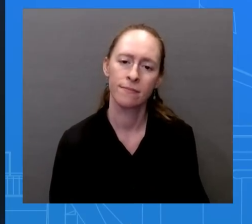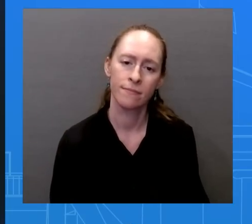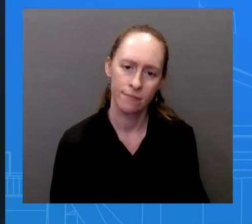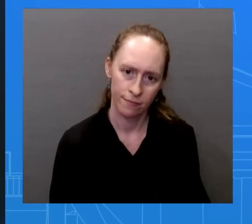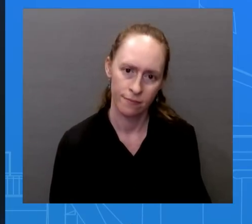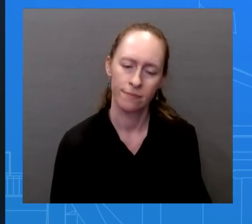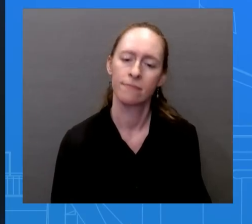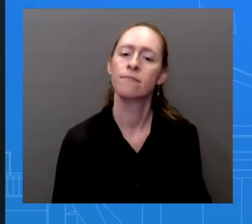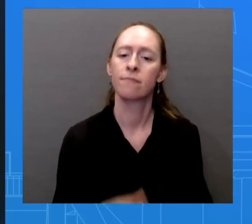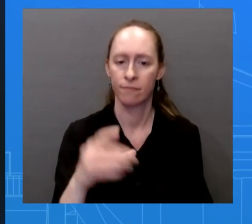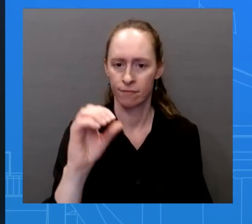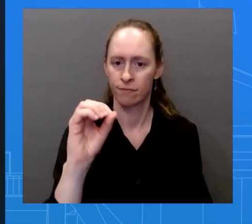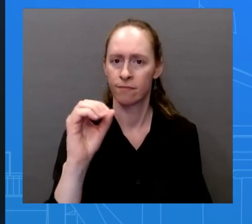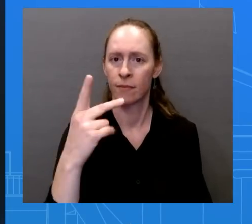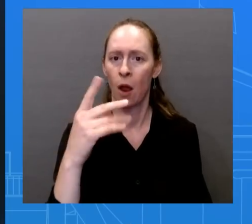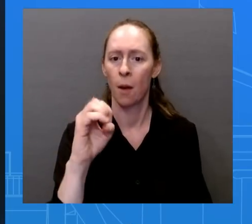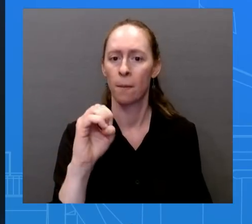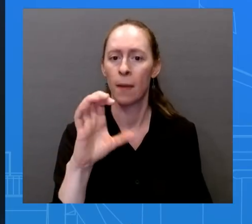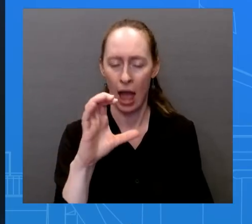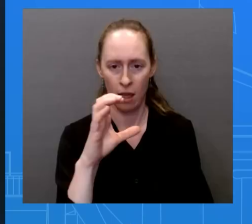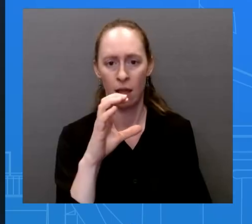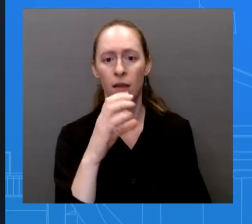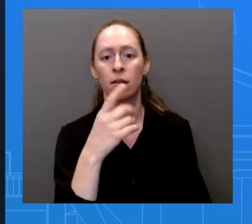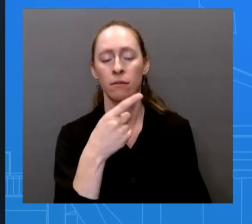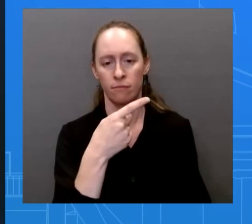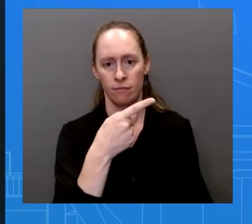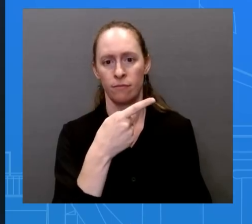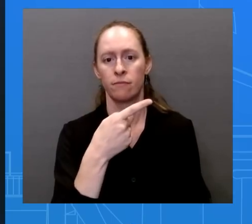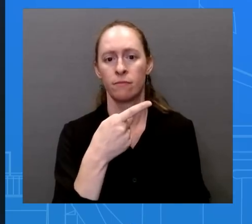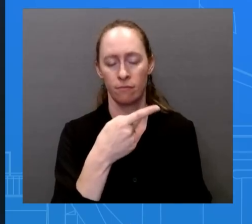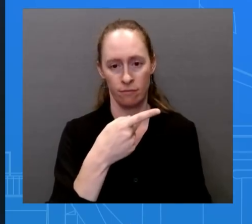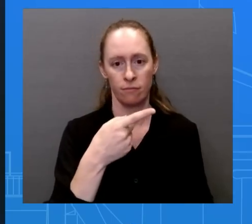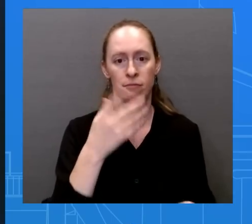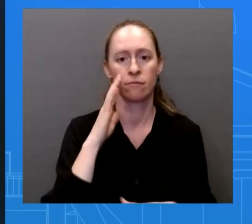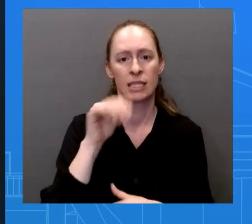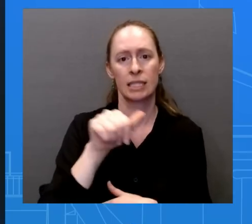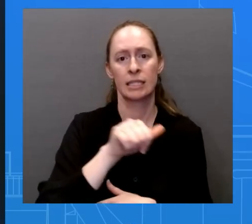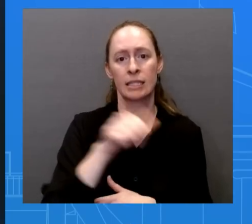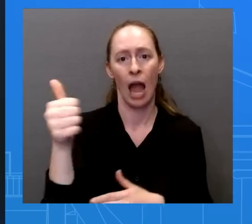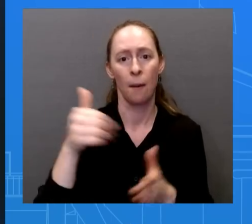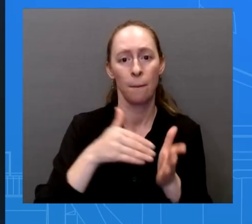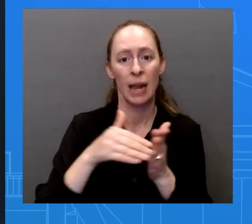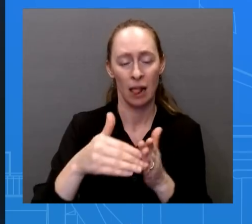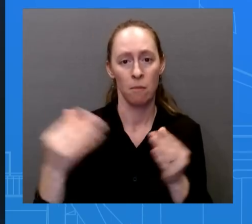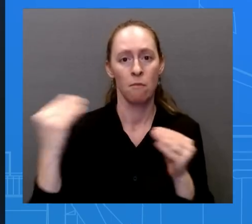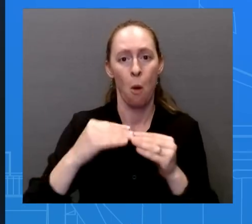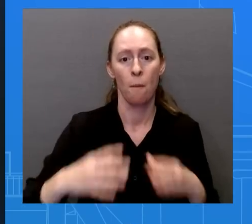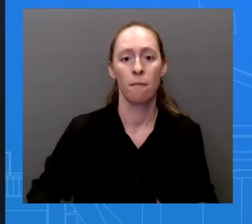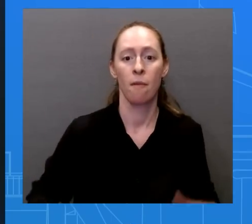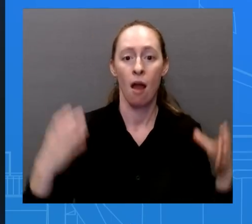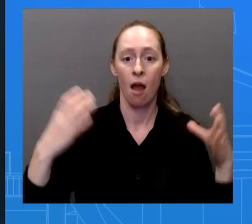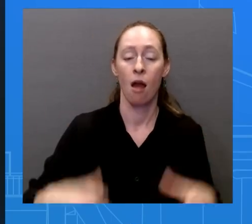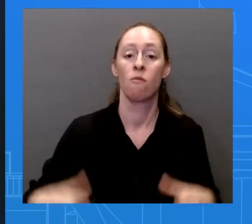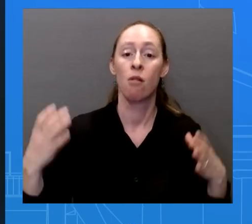Ms. Jean-Pierre: No, I'm just -- I -- no, I get you. But I want you to know that he is taking this seriously by taking action on day one. You know? And so he will --